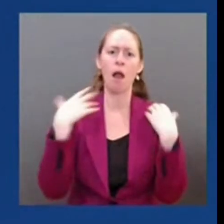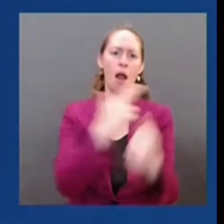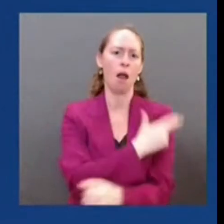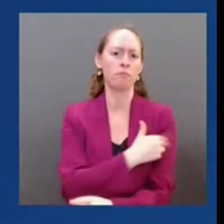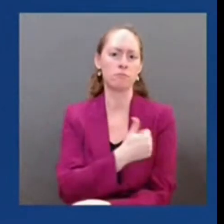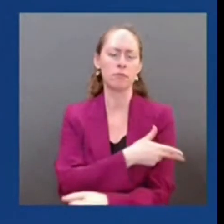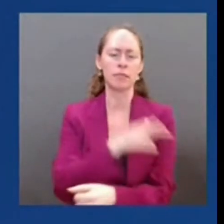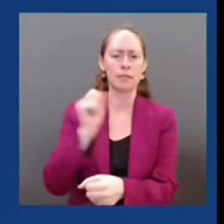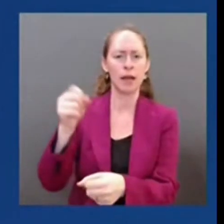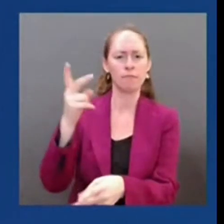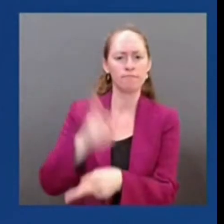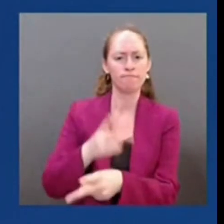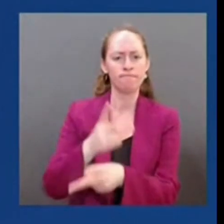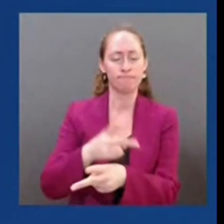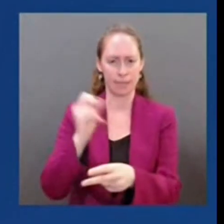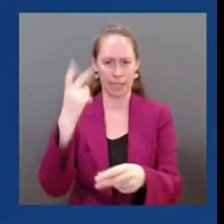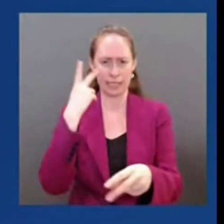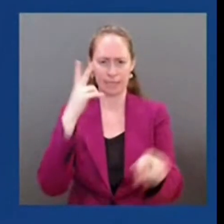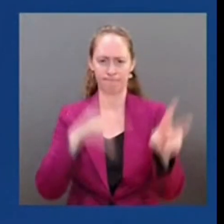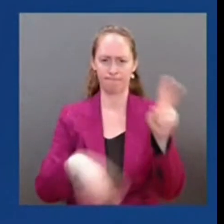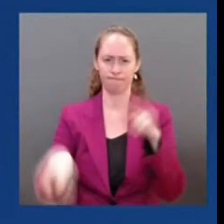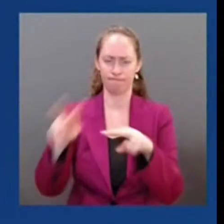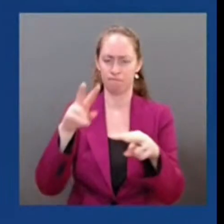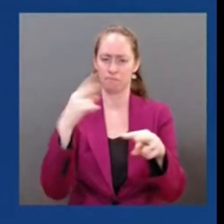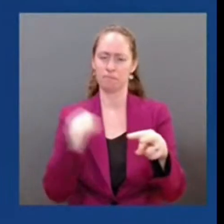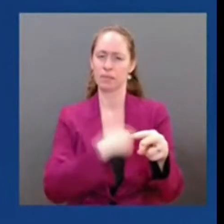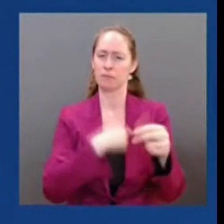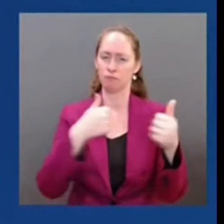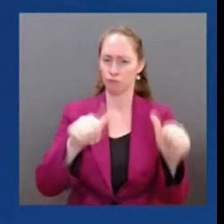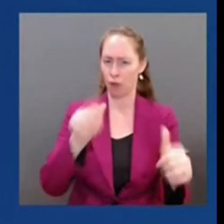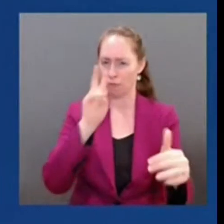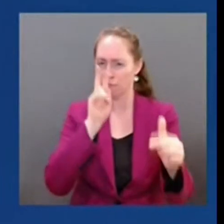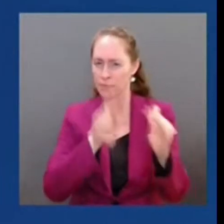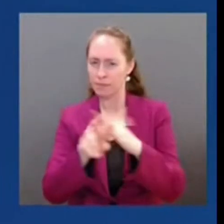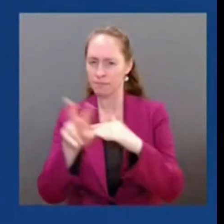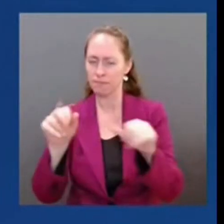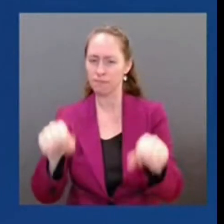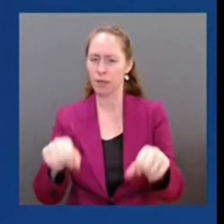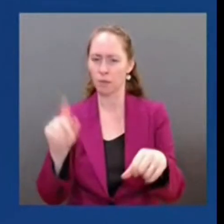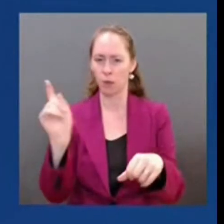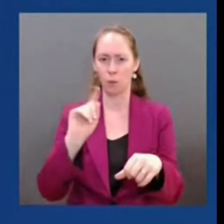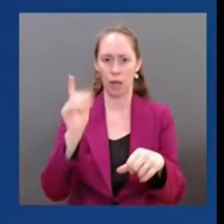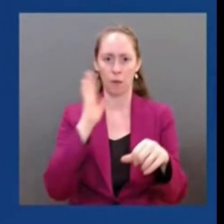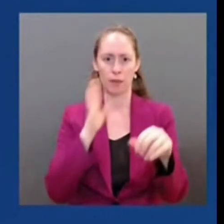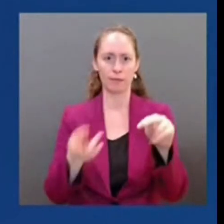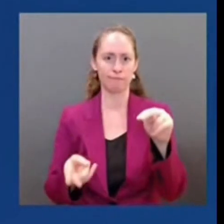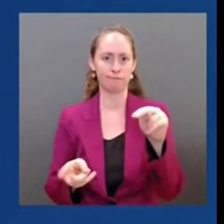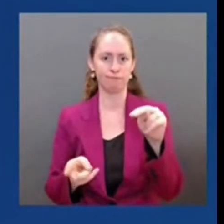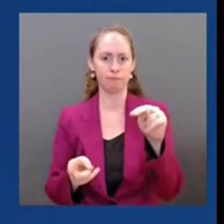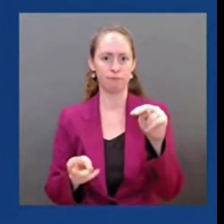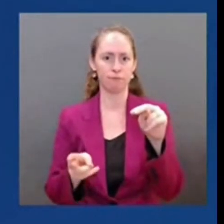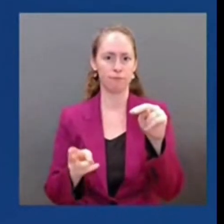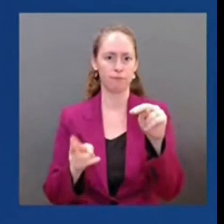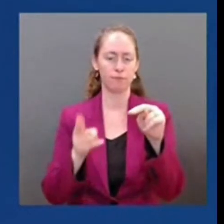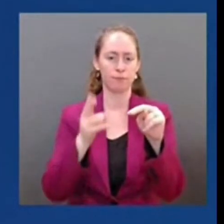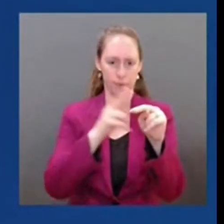ALSO HOSPALIZIONSAND HEALTH SYSTEM CAPACITY. THIS FRAMEWORK WAS DESIGNED TO BE PREDICTIVE, ANTICIPATING